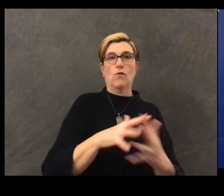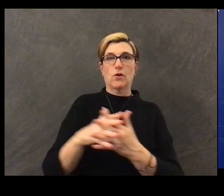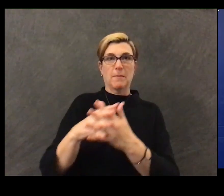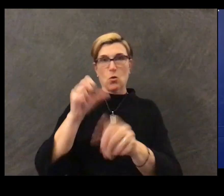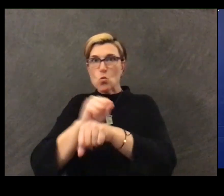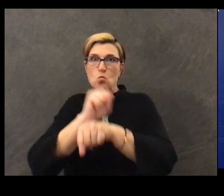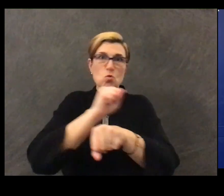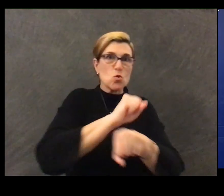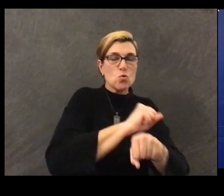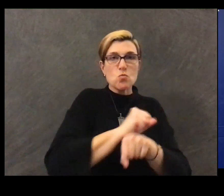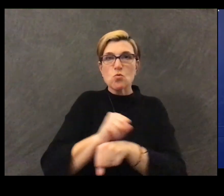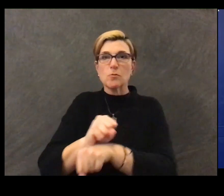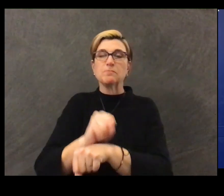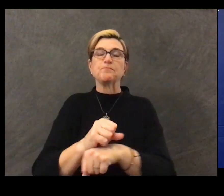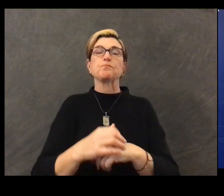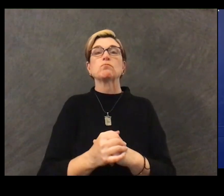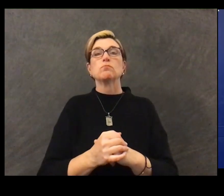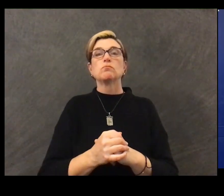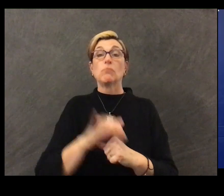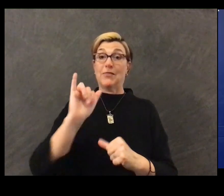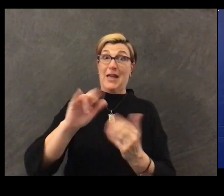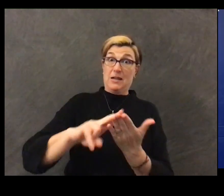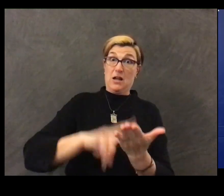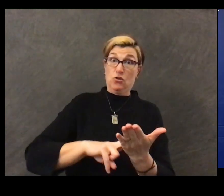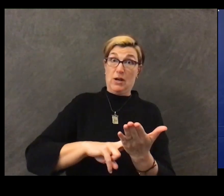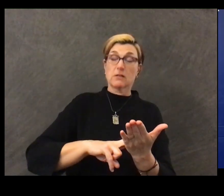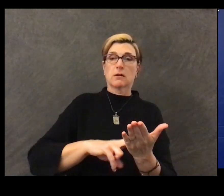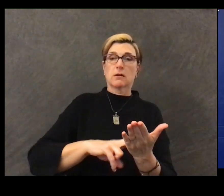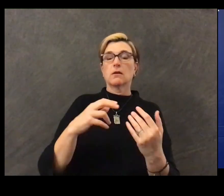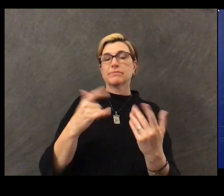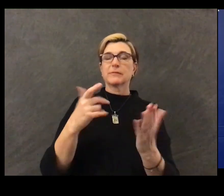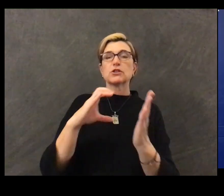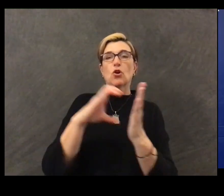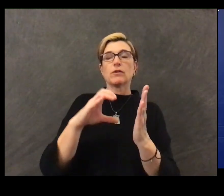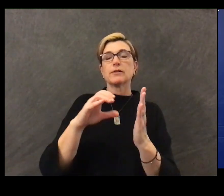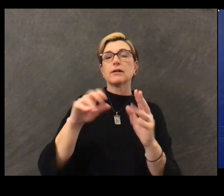last day extended what's called Title 32 authorizations for all National Guard